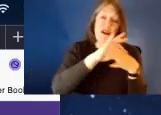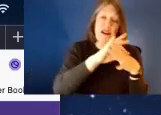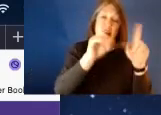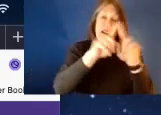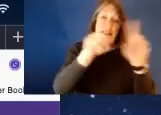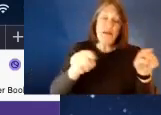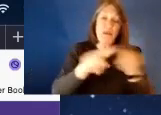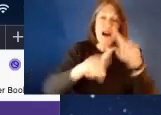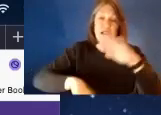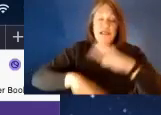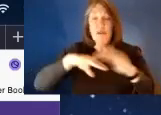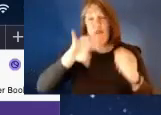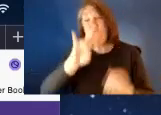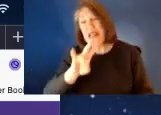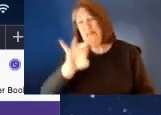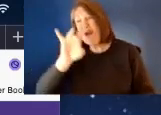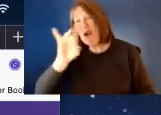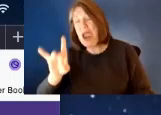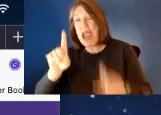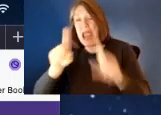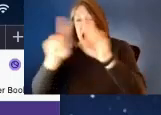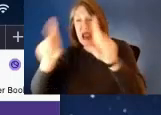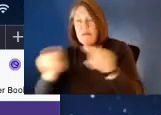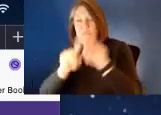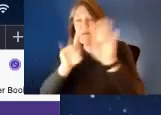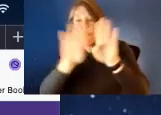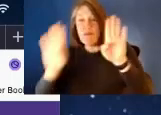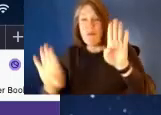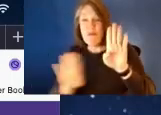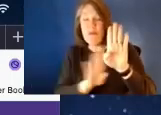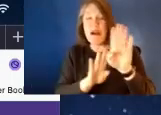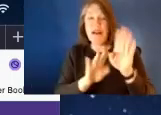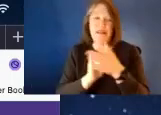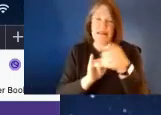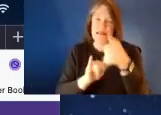seven or eight content boxes. Here 06:46:01 is just a very simple presentation